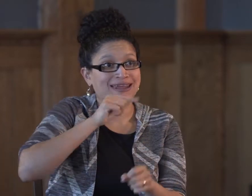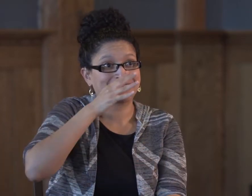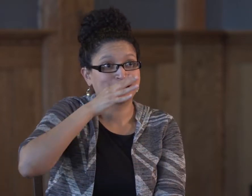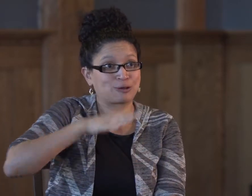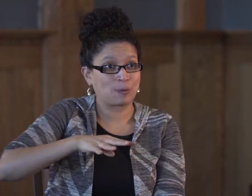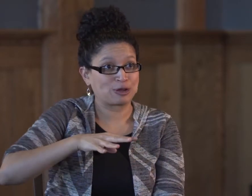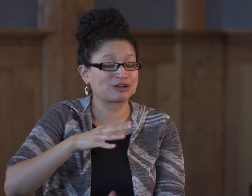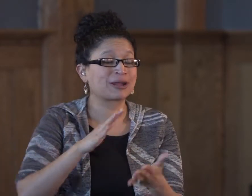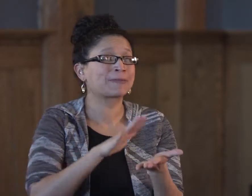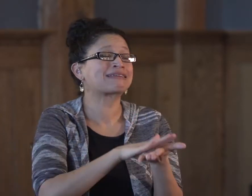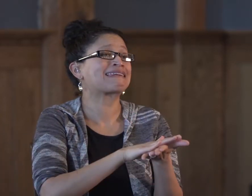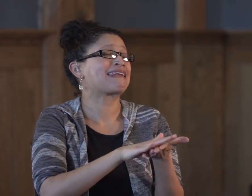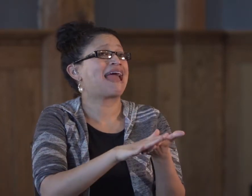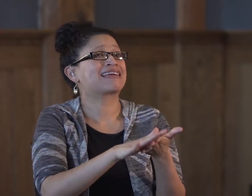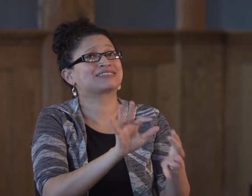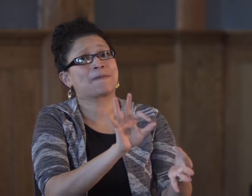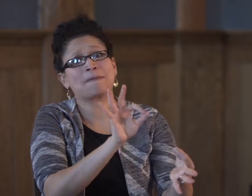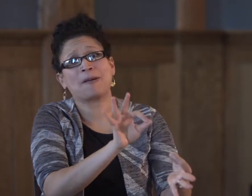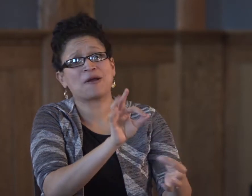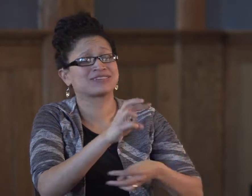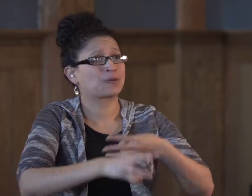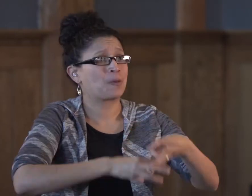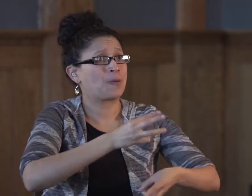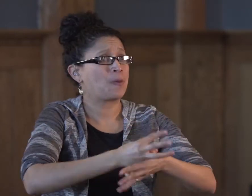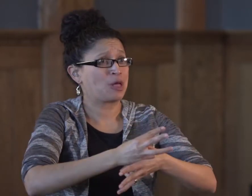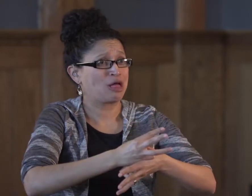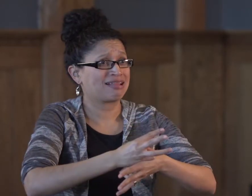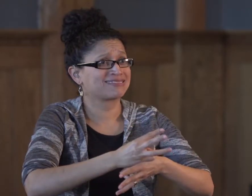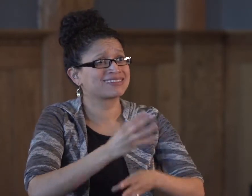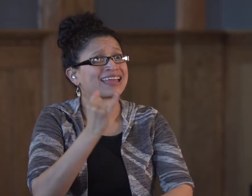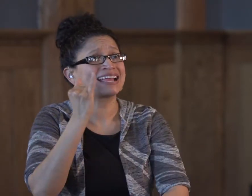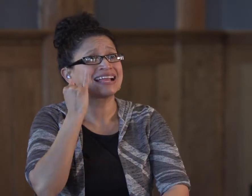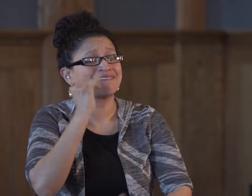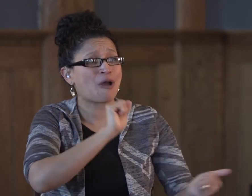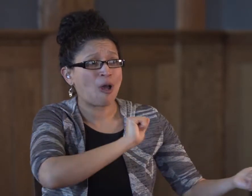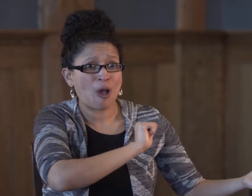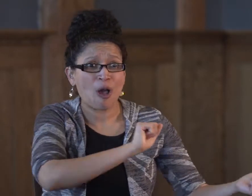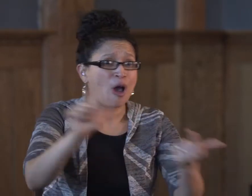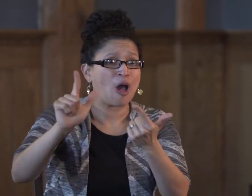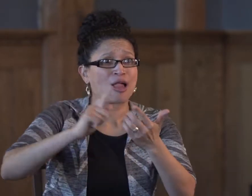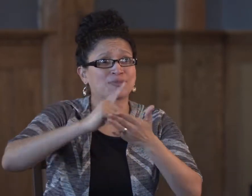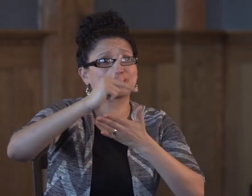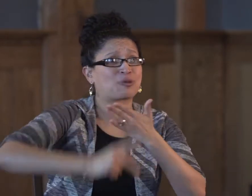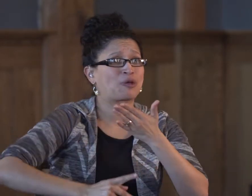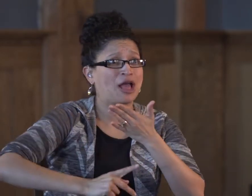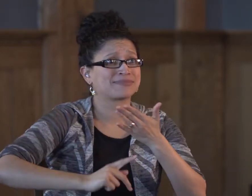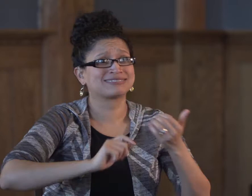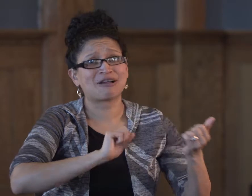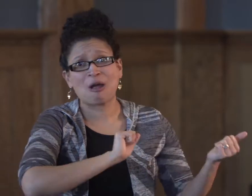to ensure that those Deaf victims/survivors are not ignored? In a perfect world, if all